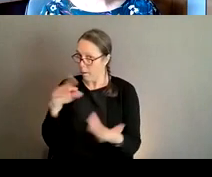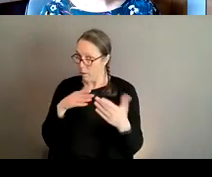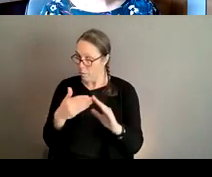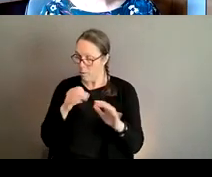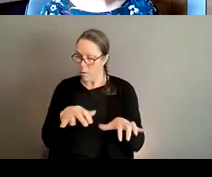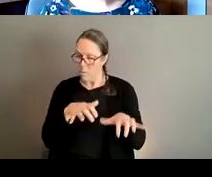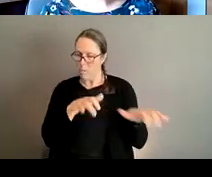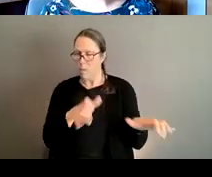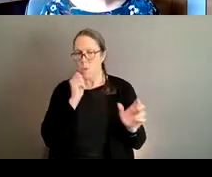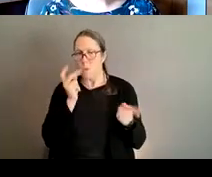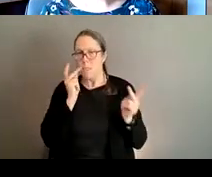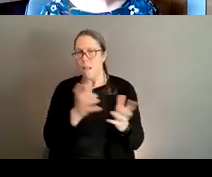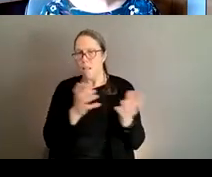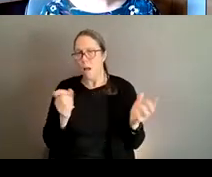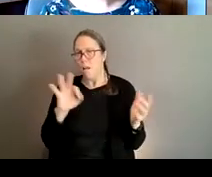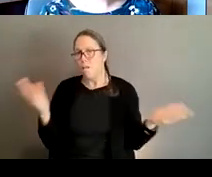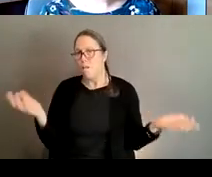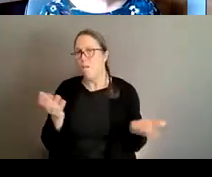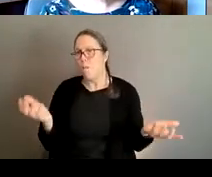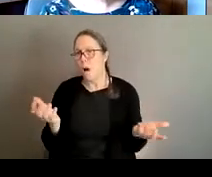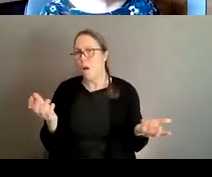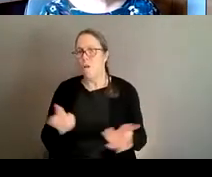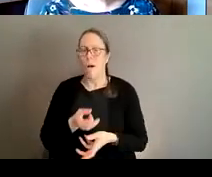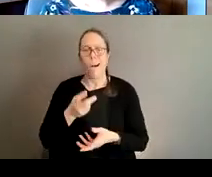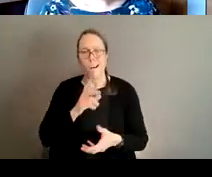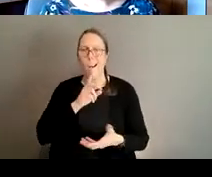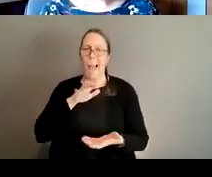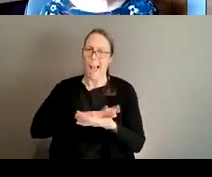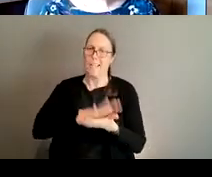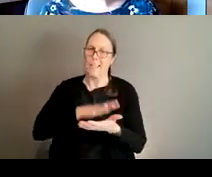see a lot of are hard core academics and professors.